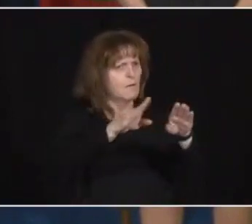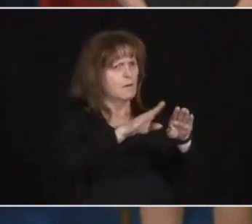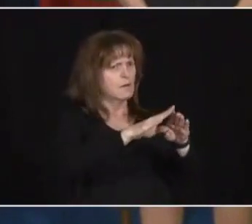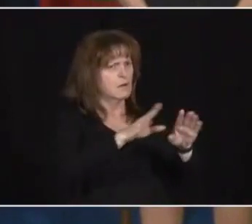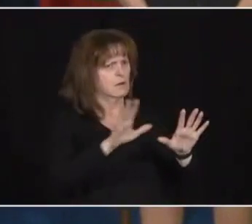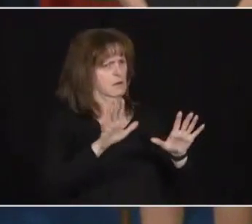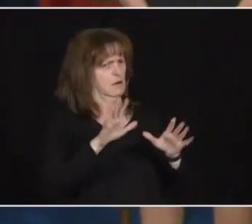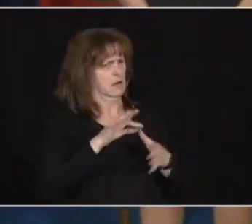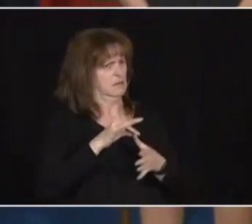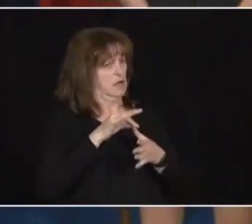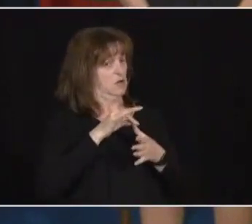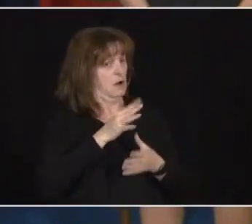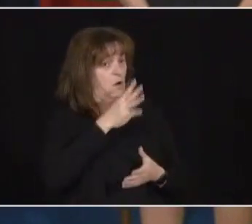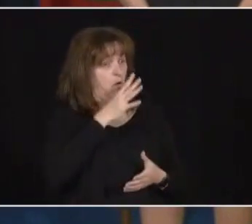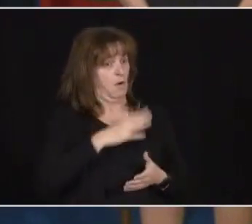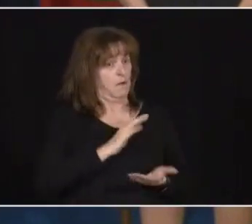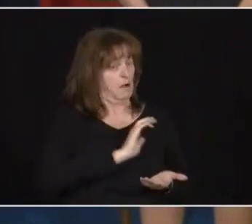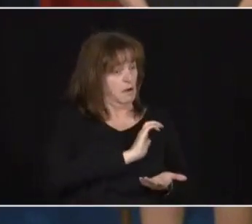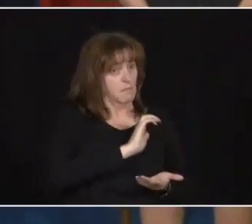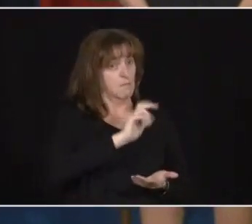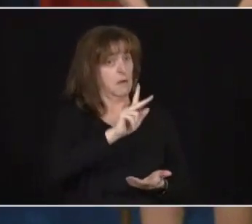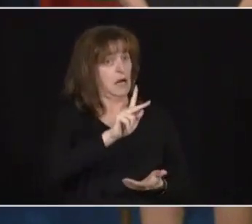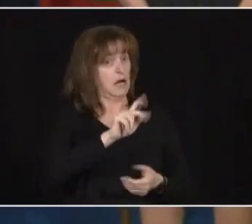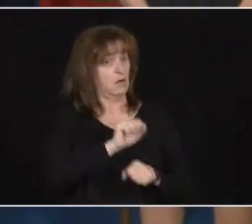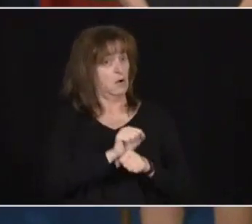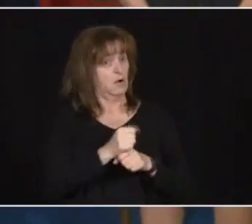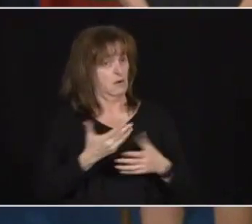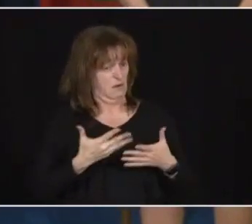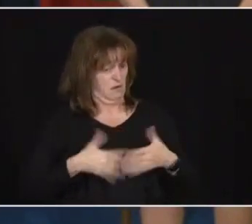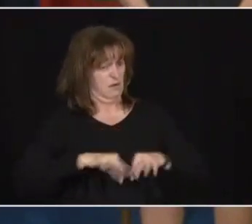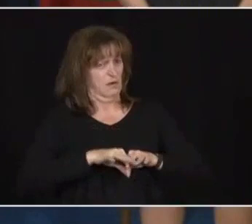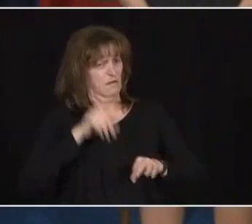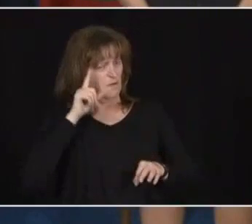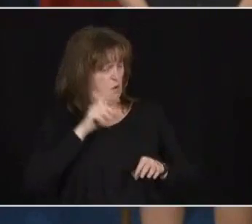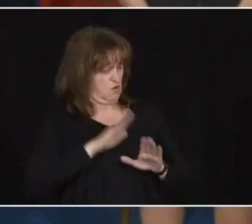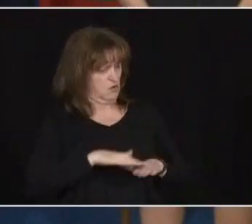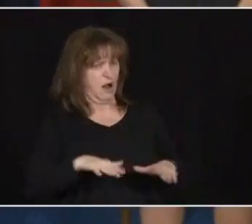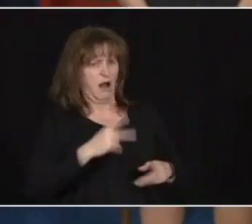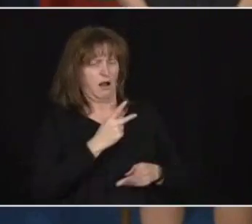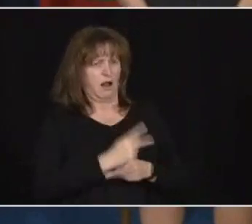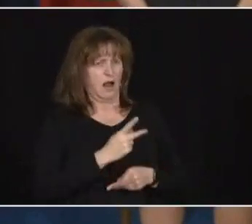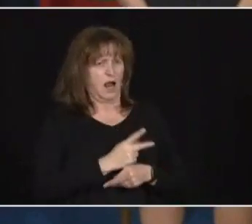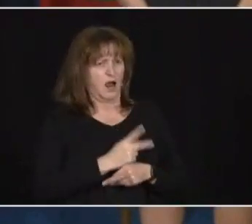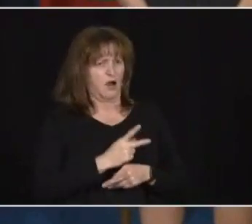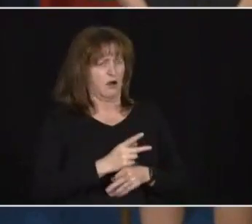is so important, the paramounter decision point will be safety. But we appreciate the relationship